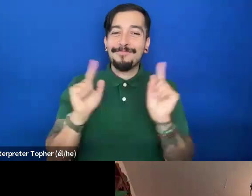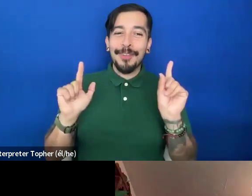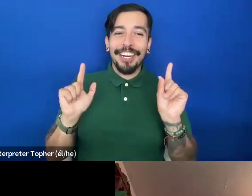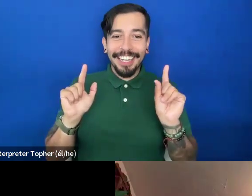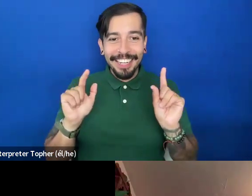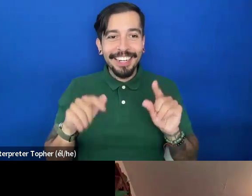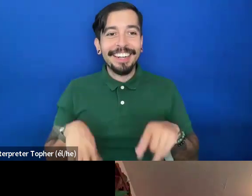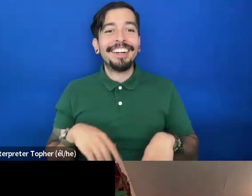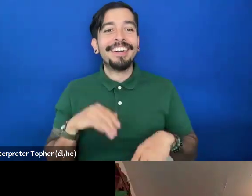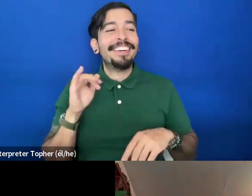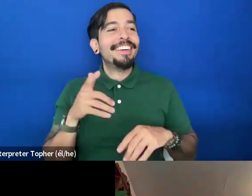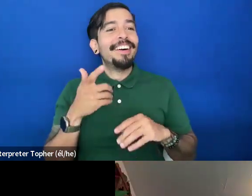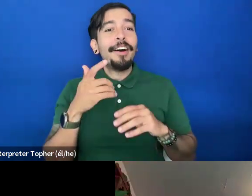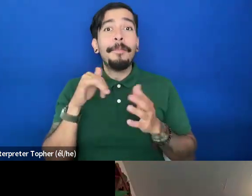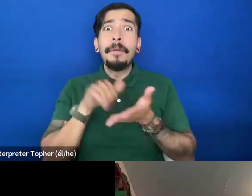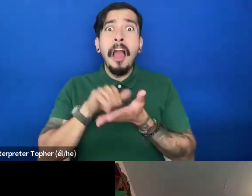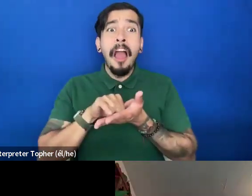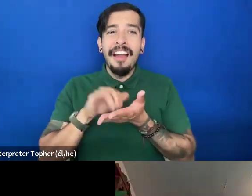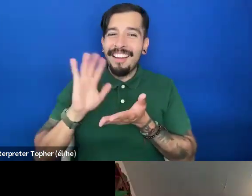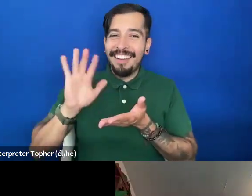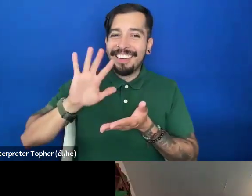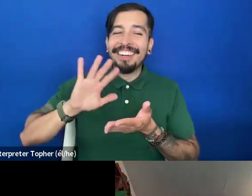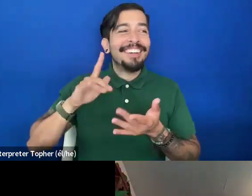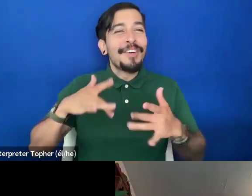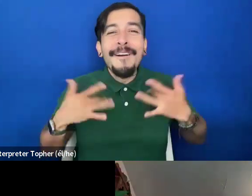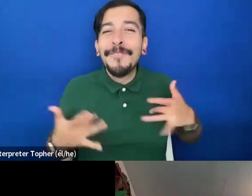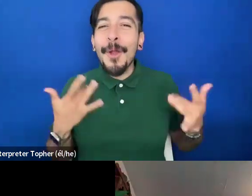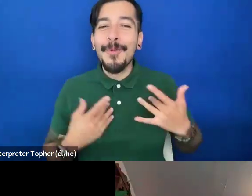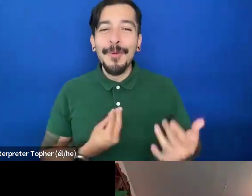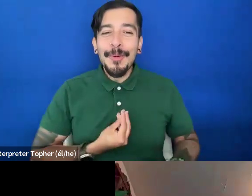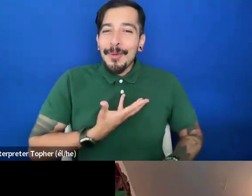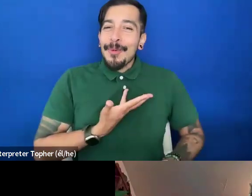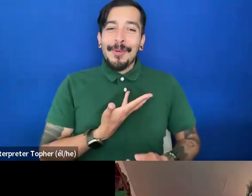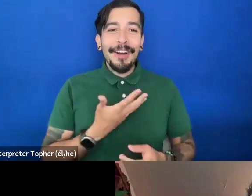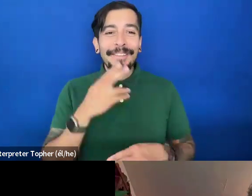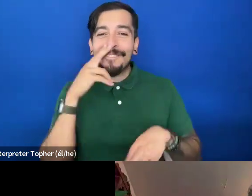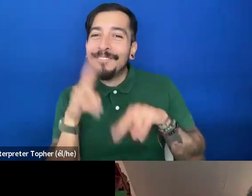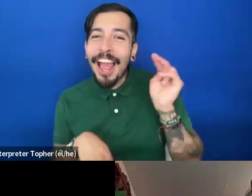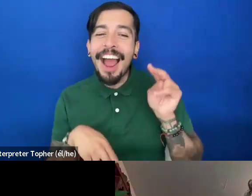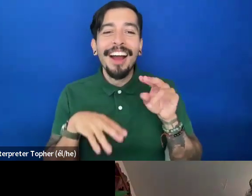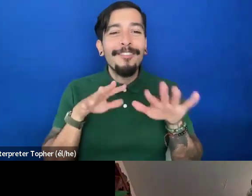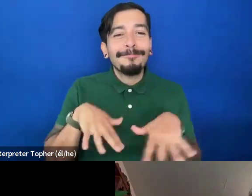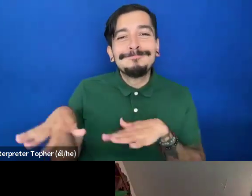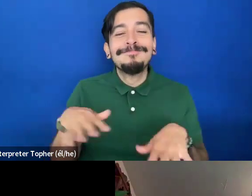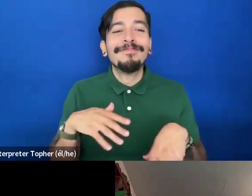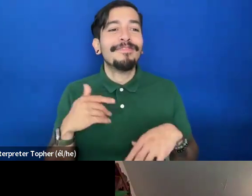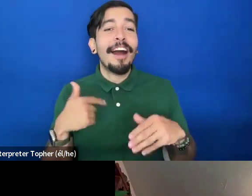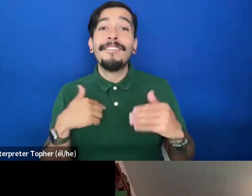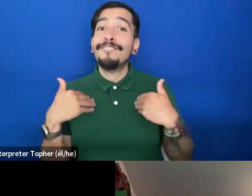Like, I have friends who, you know, my, my sister uses a costume tube, and she can't bathroom without the assistance with other people.